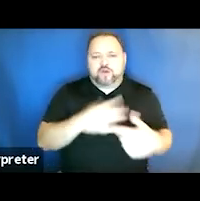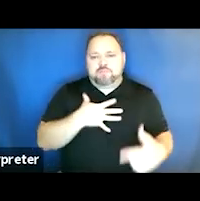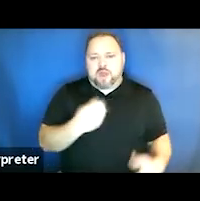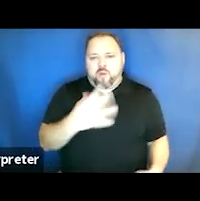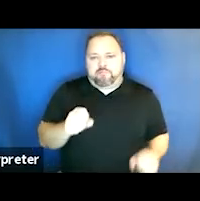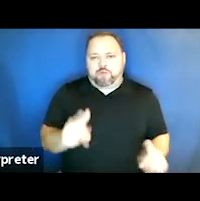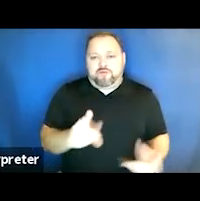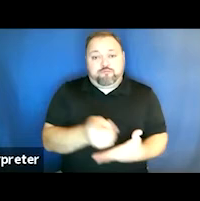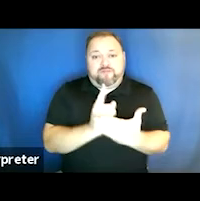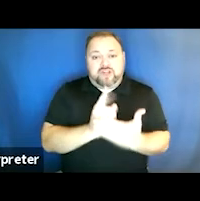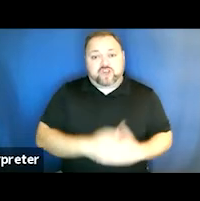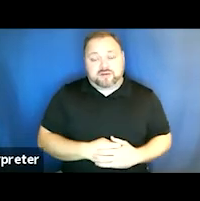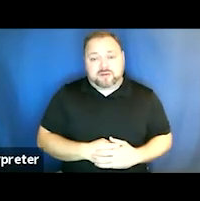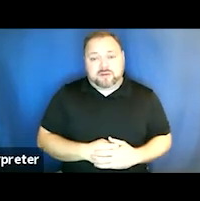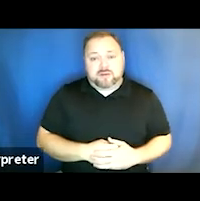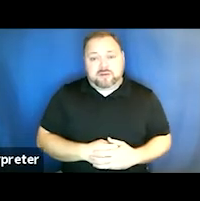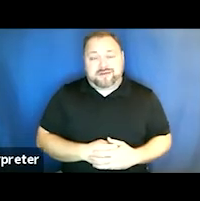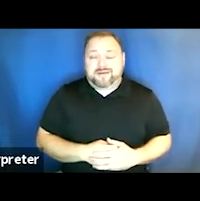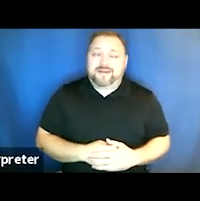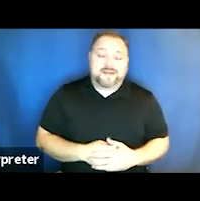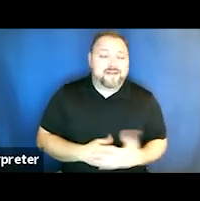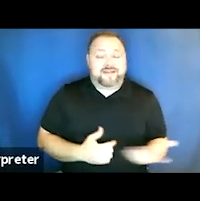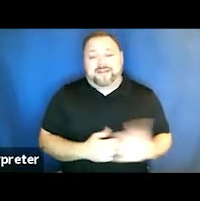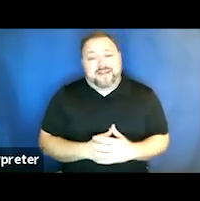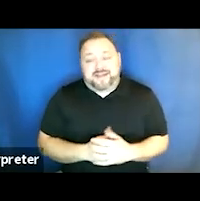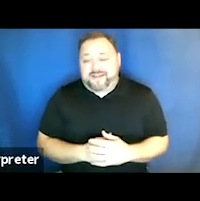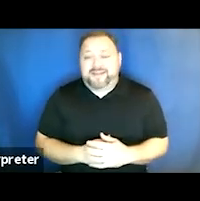Now talk about creating